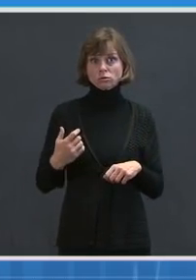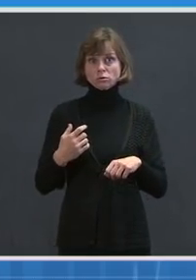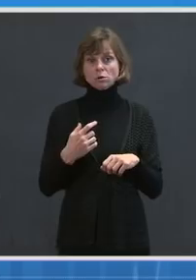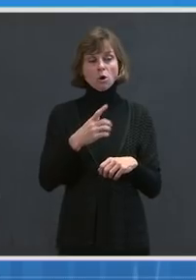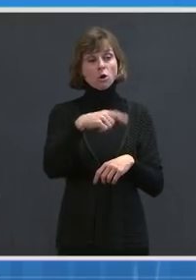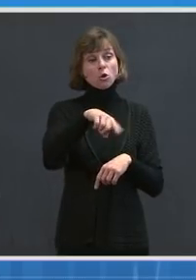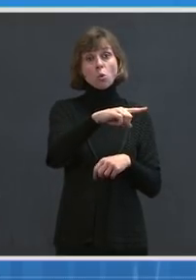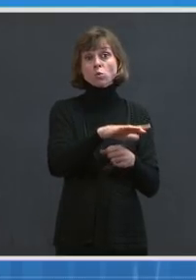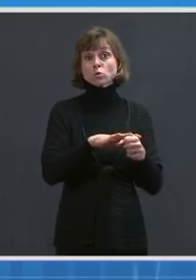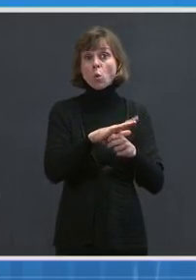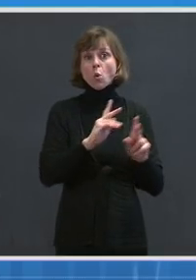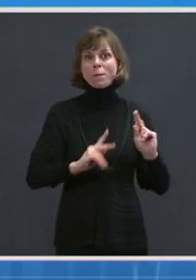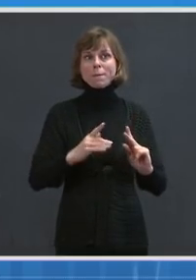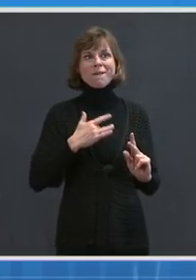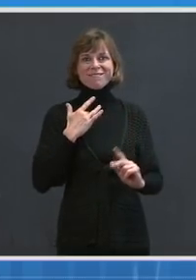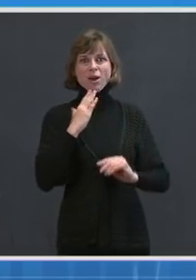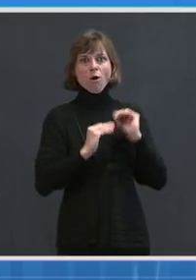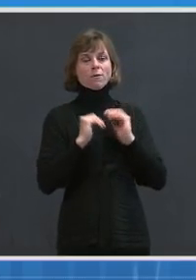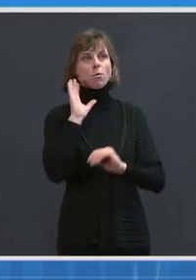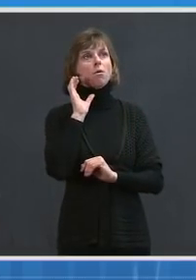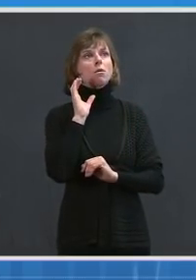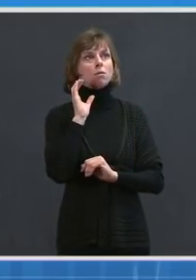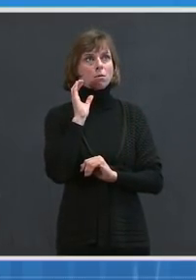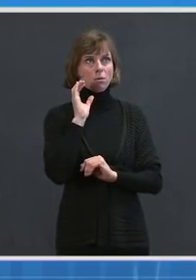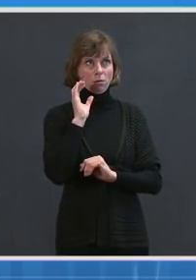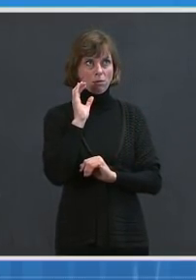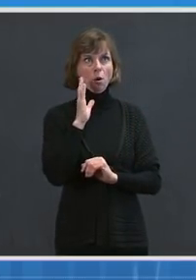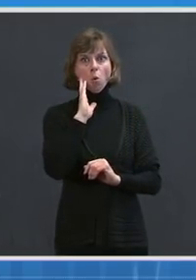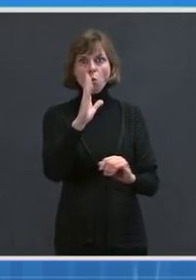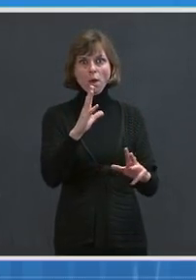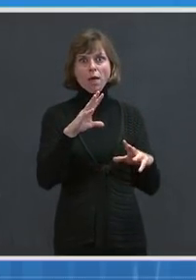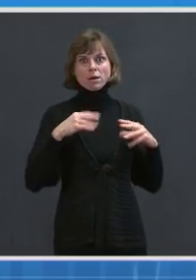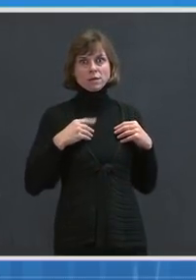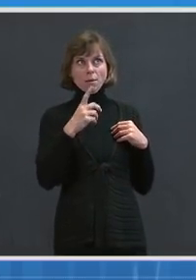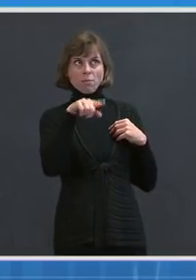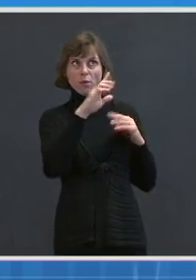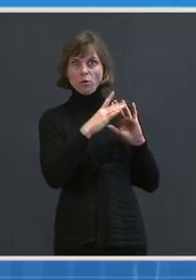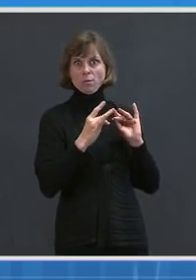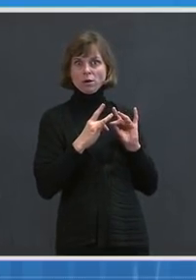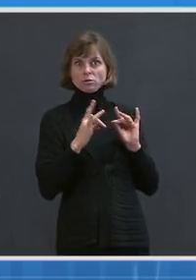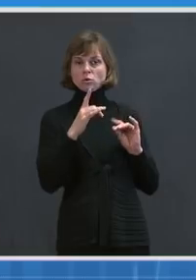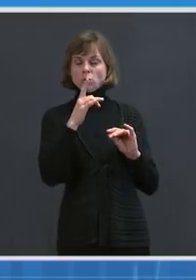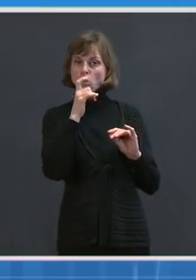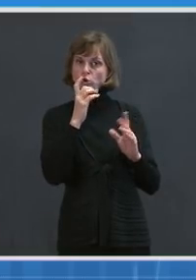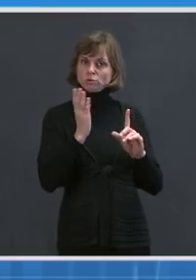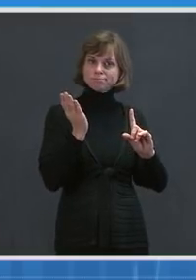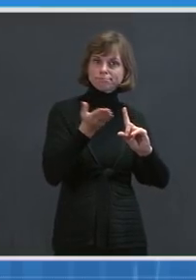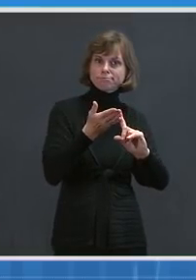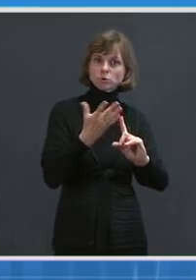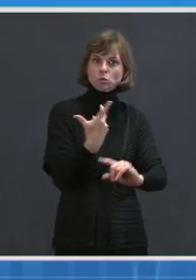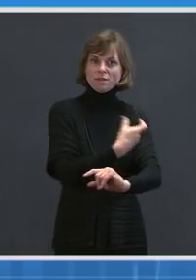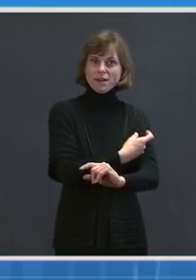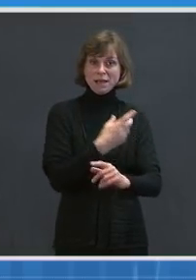whether they should be taking the vaccine. People have legitimate questions. Let me be clear: A question about whether I should take the vaccine or not